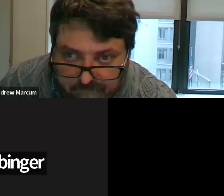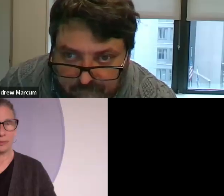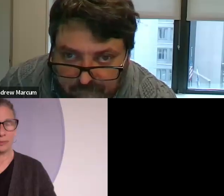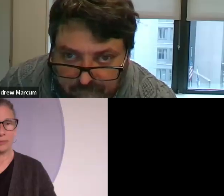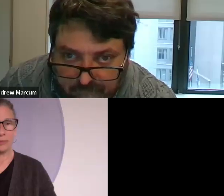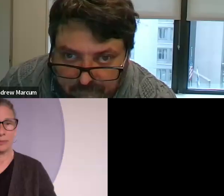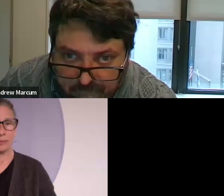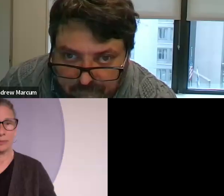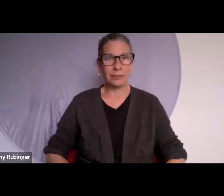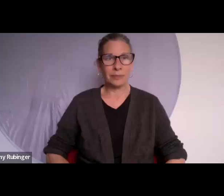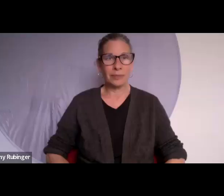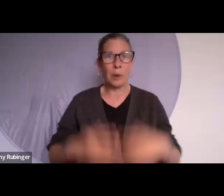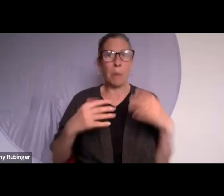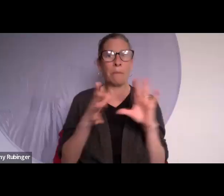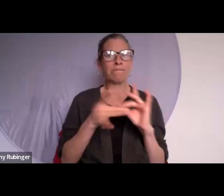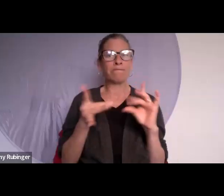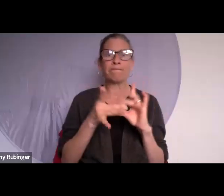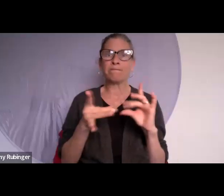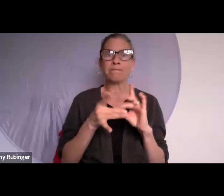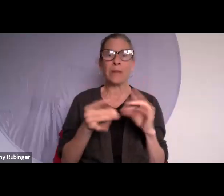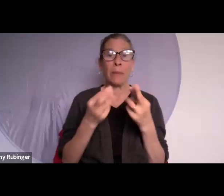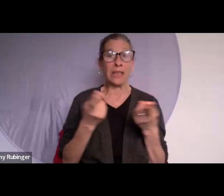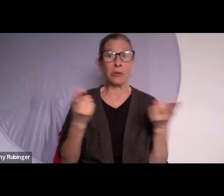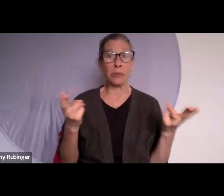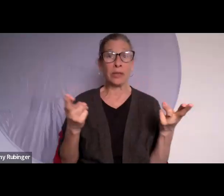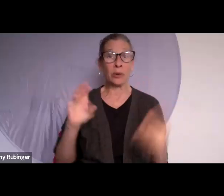[Tania Kalaitzidis] There are a lot of comments and resources in the chat. And just